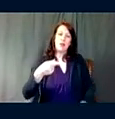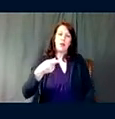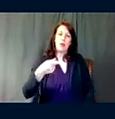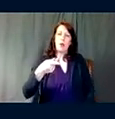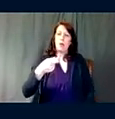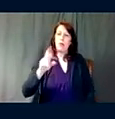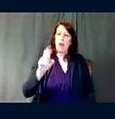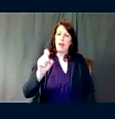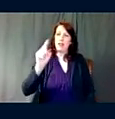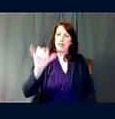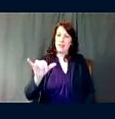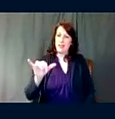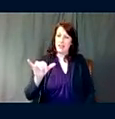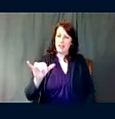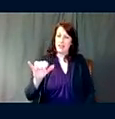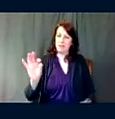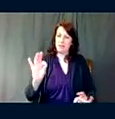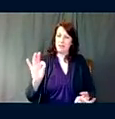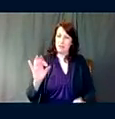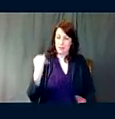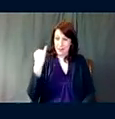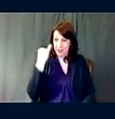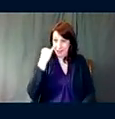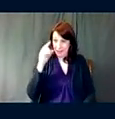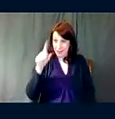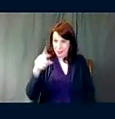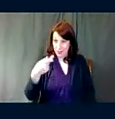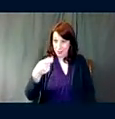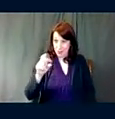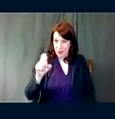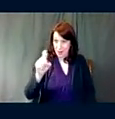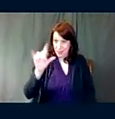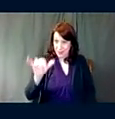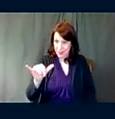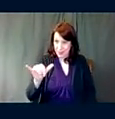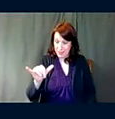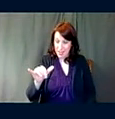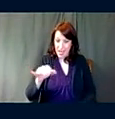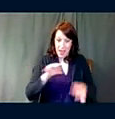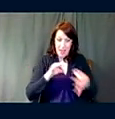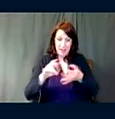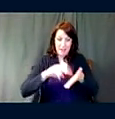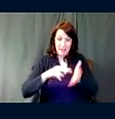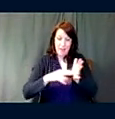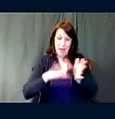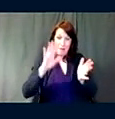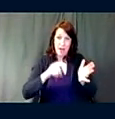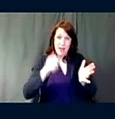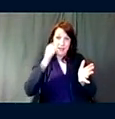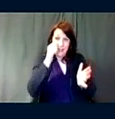JUST A PROXY. IF IT'S JUST A PROXY, AND THAT PROXY IS DEFINED BY SKIN COLOR,